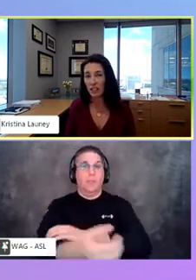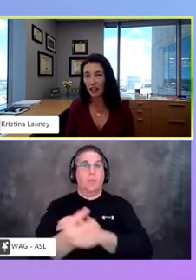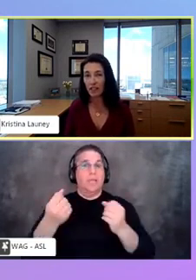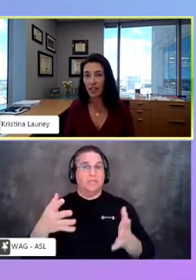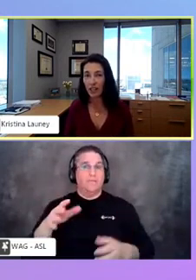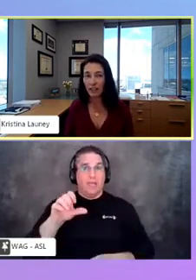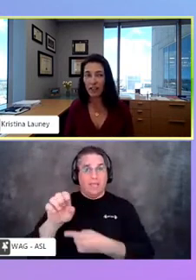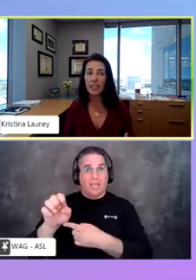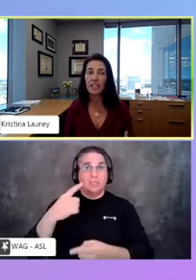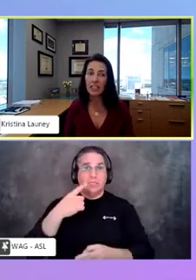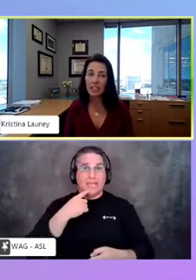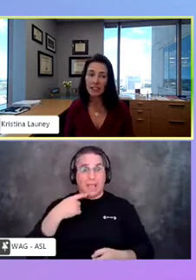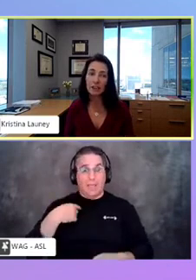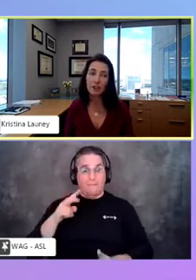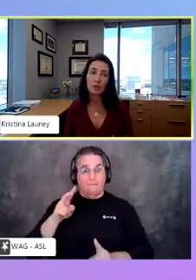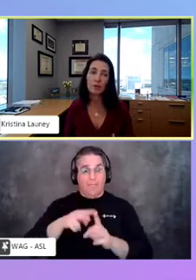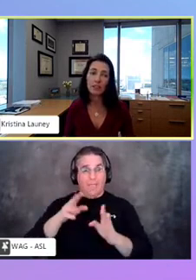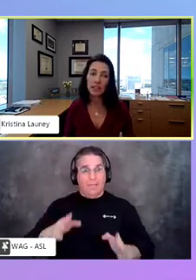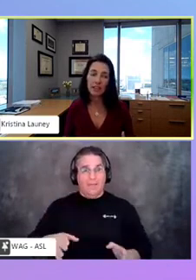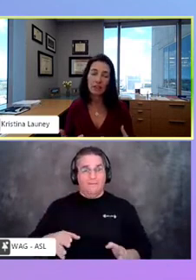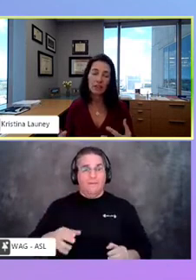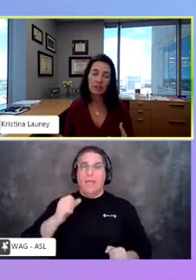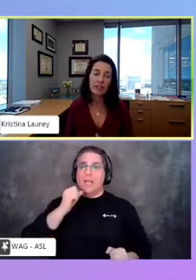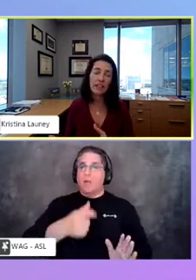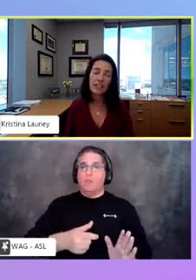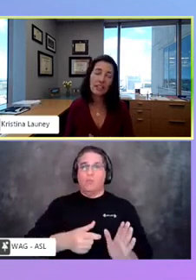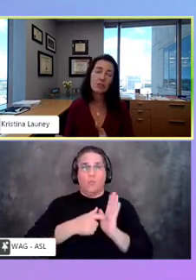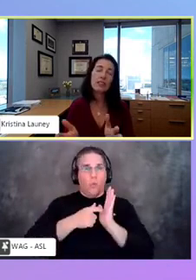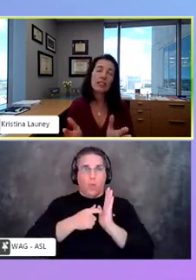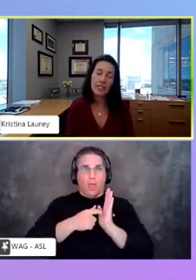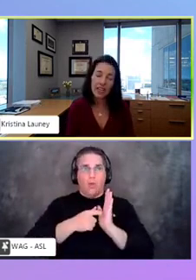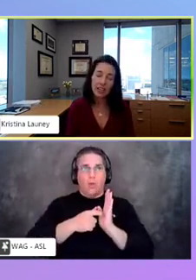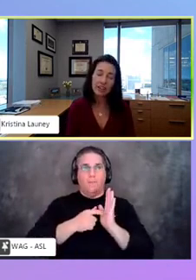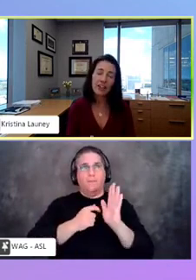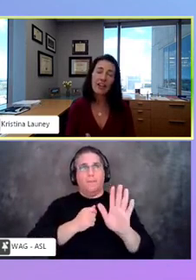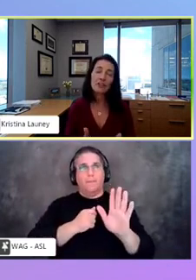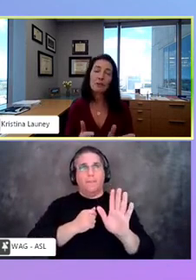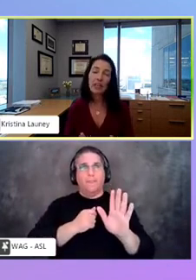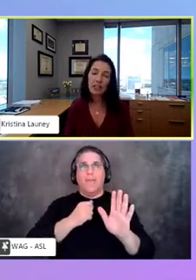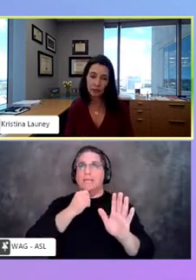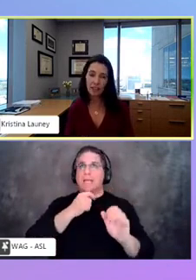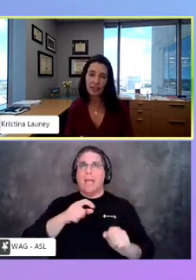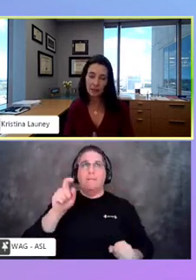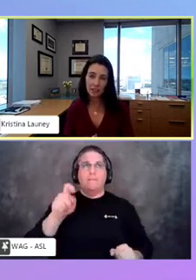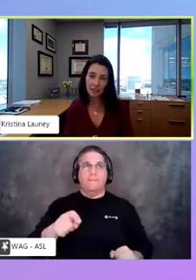lately, and some of them are swept. There is a line of cases that says that the plaintiff does not have to